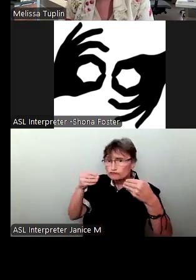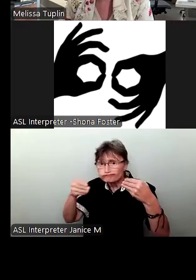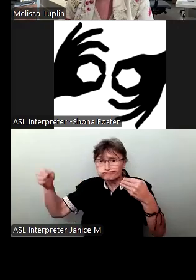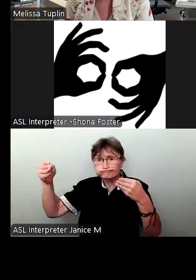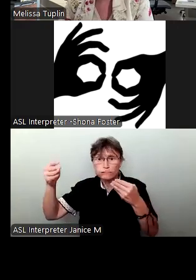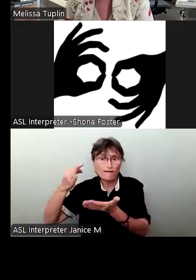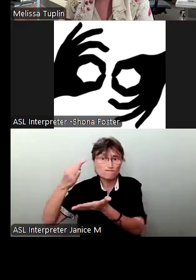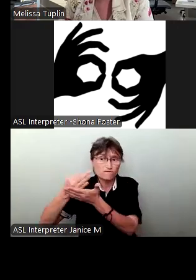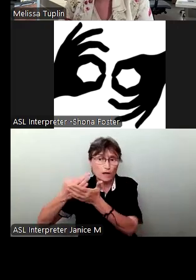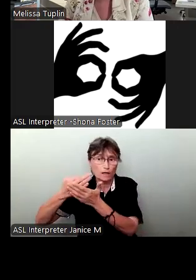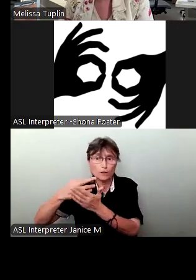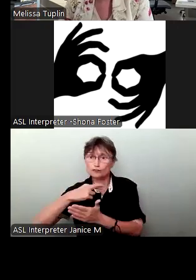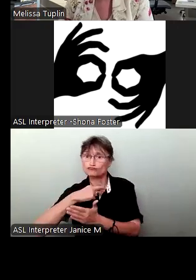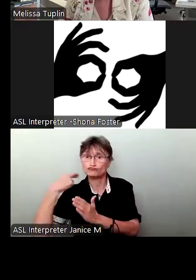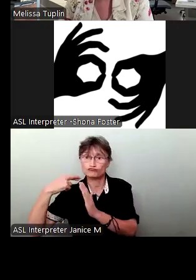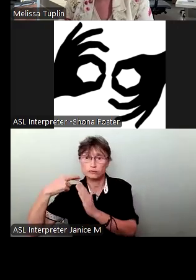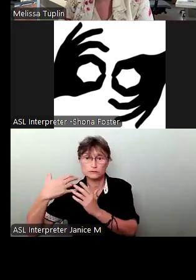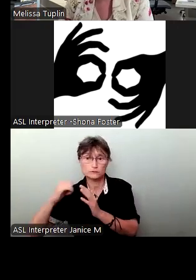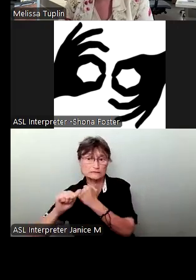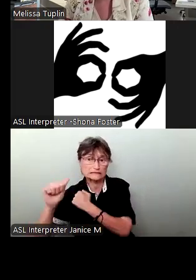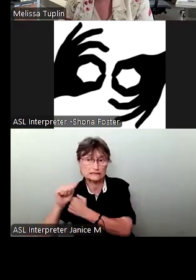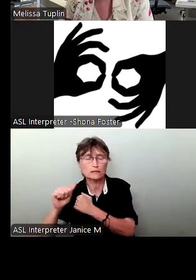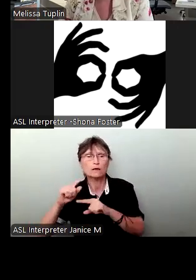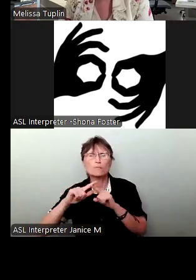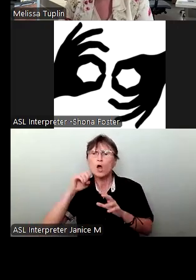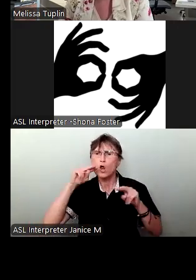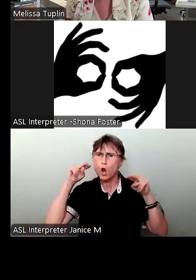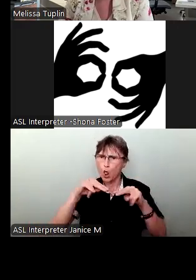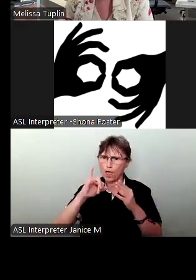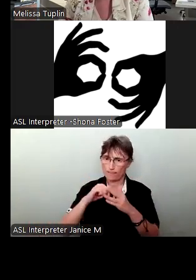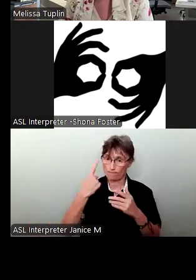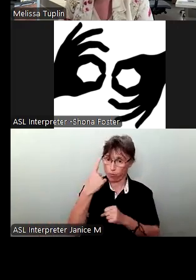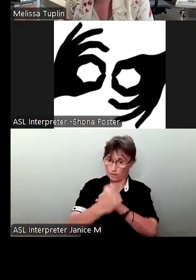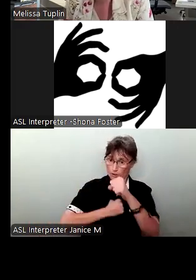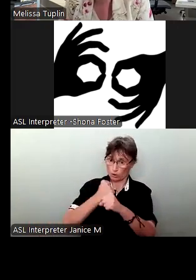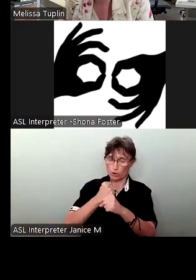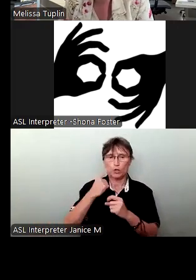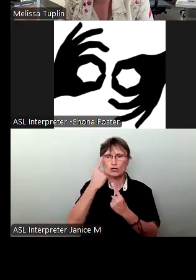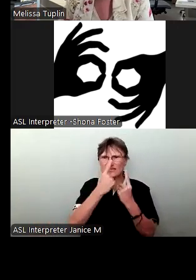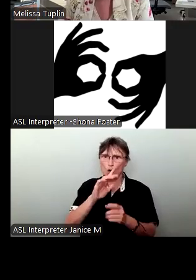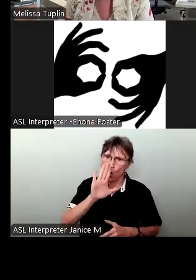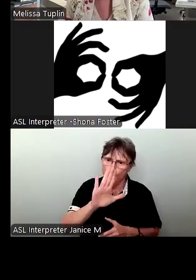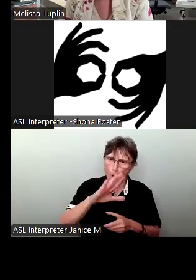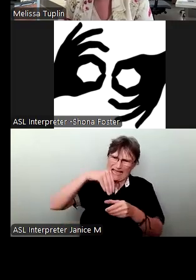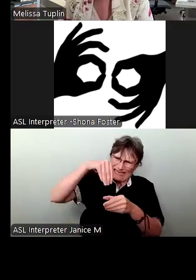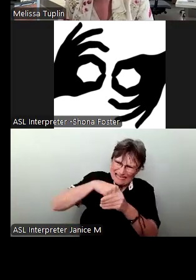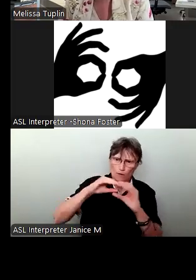you to use this section to think about your overall financial mechanisms and governance